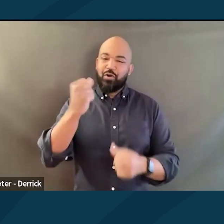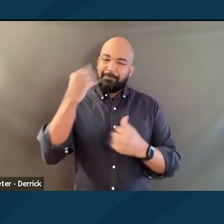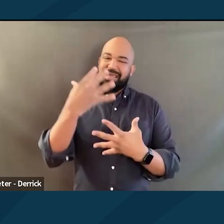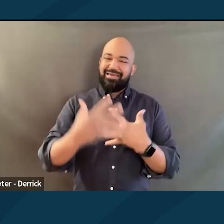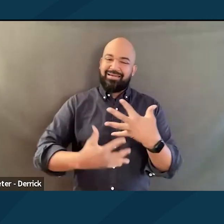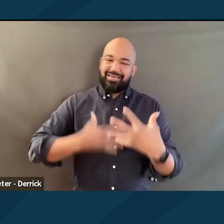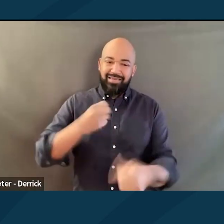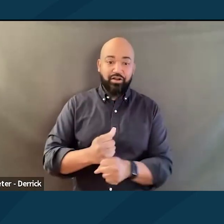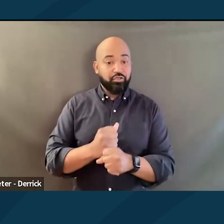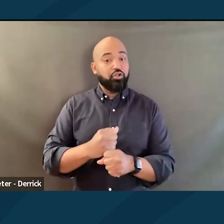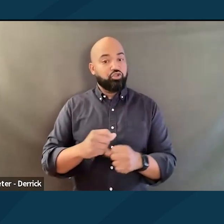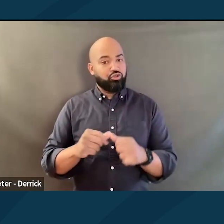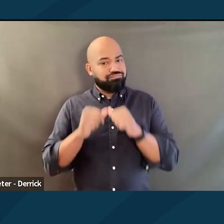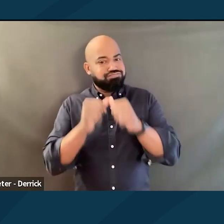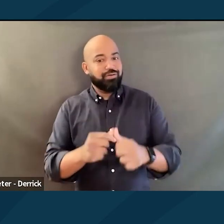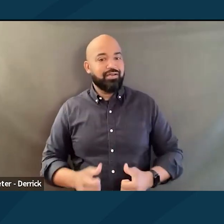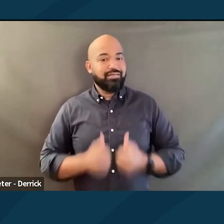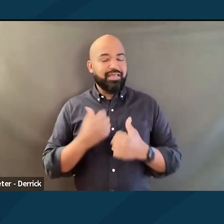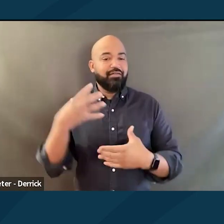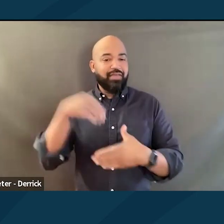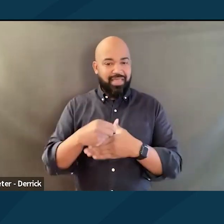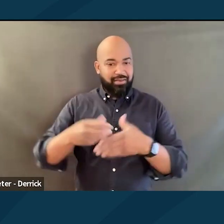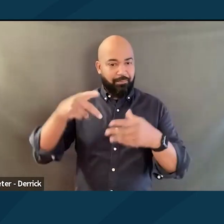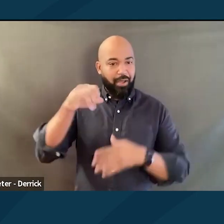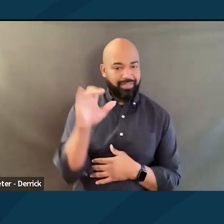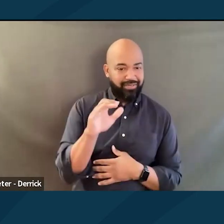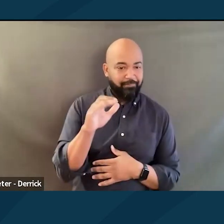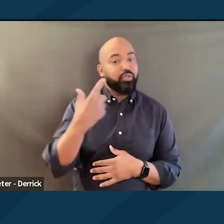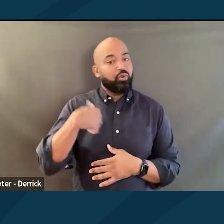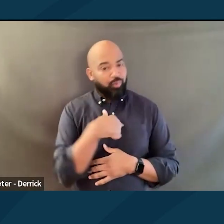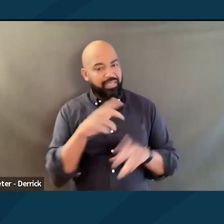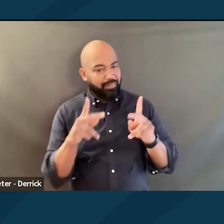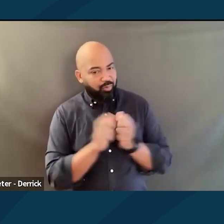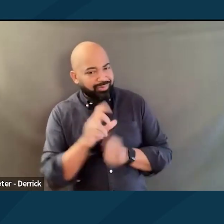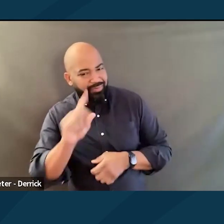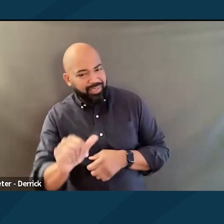see one another in our communities enjoying ourselves, pursuing our passions, and more.